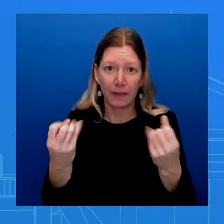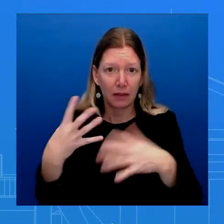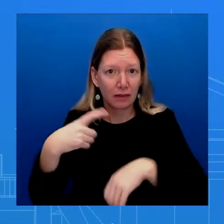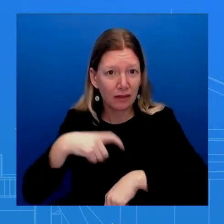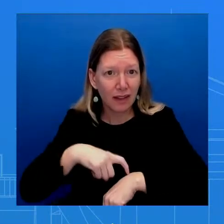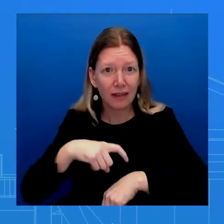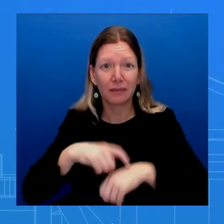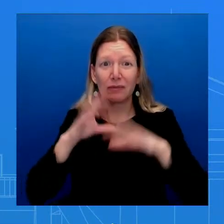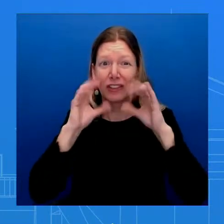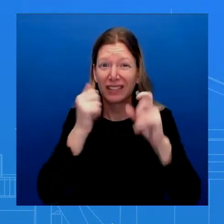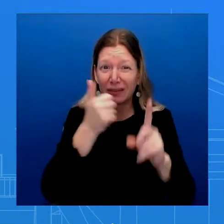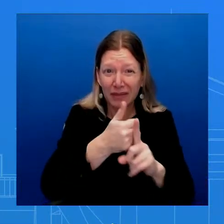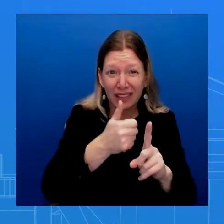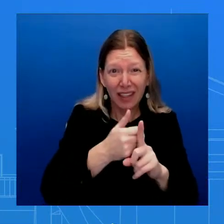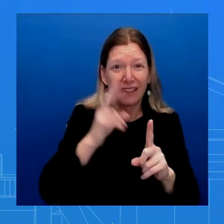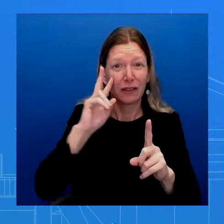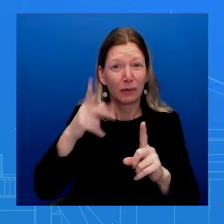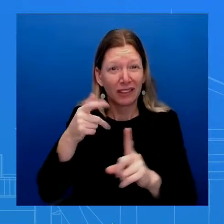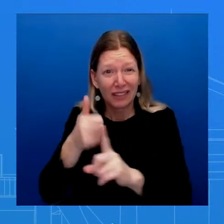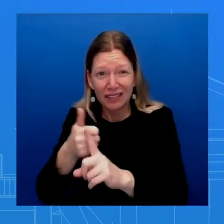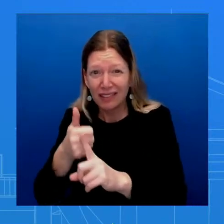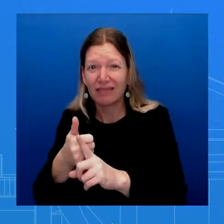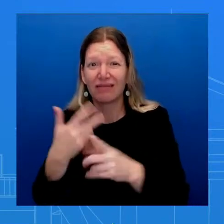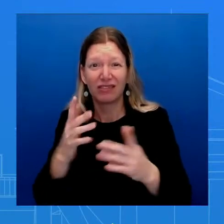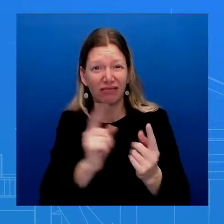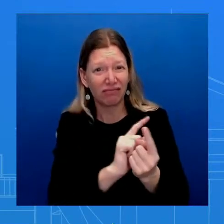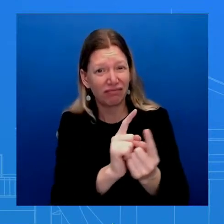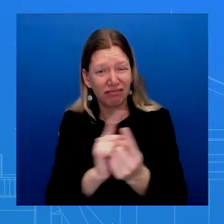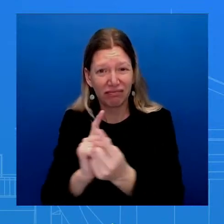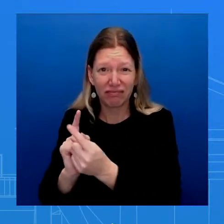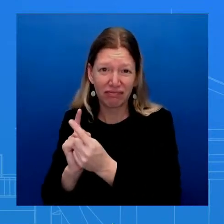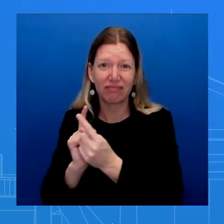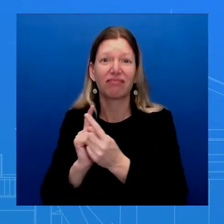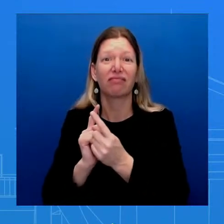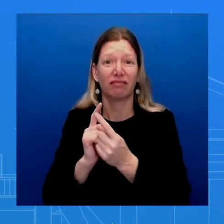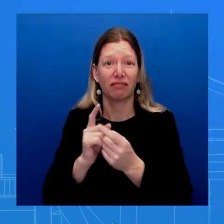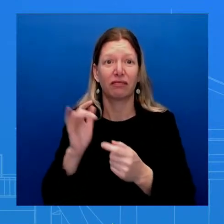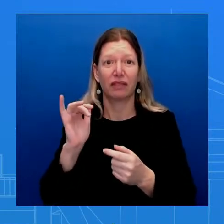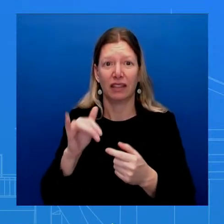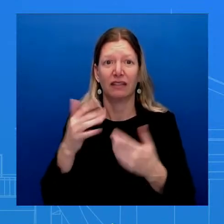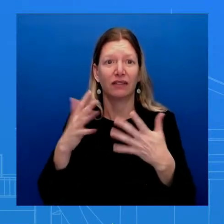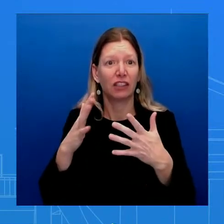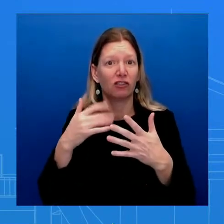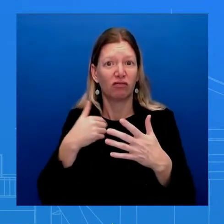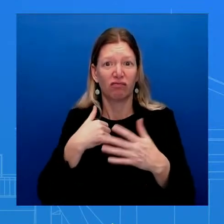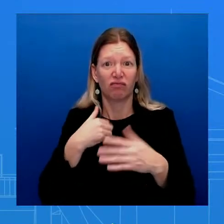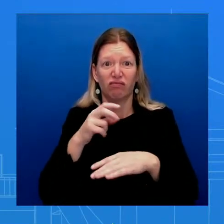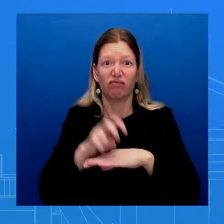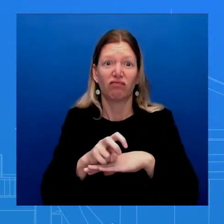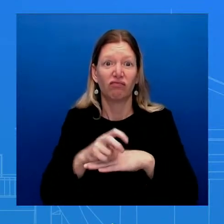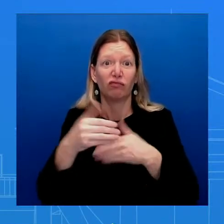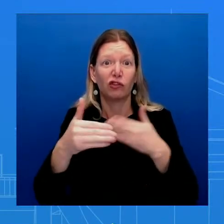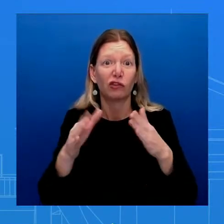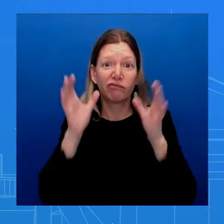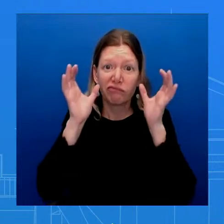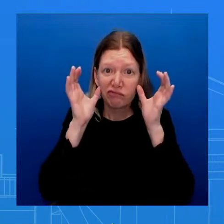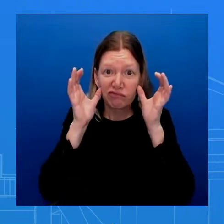and listening to their concerns and also taking their -- taking in their feedback. So, we've taken this very seriously -- very seriously.